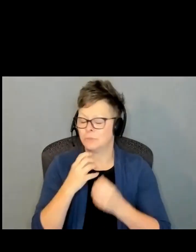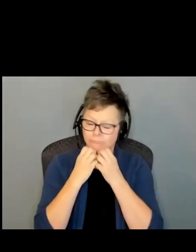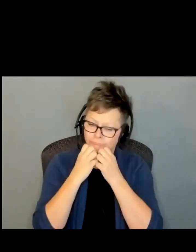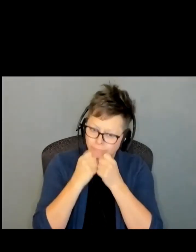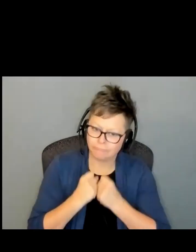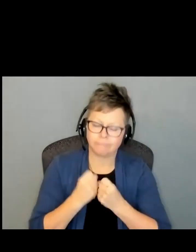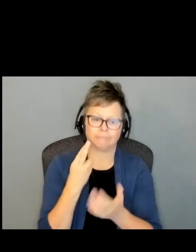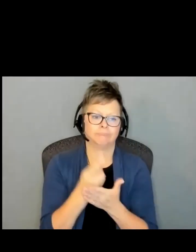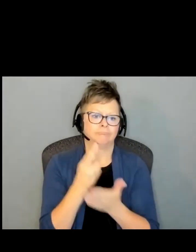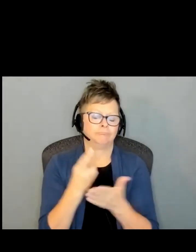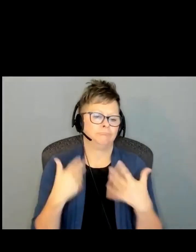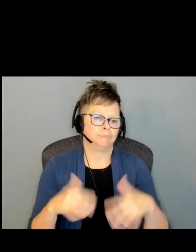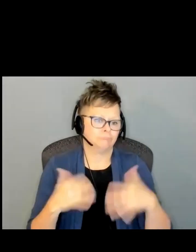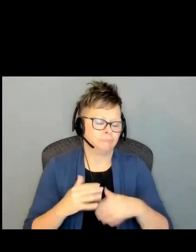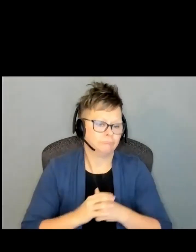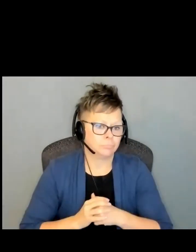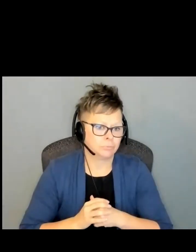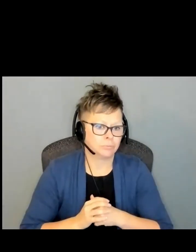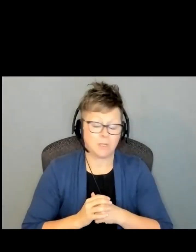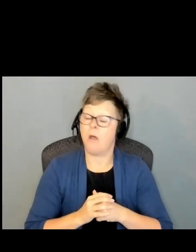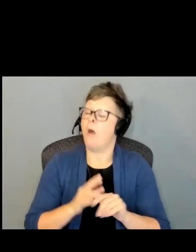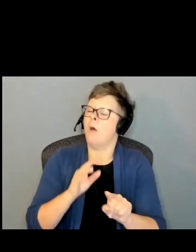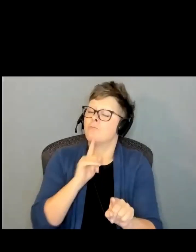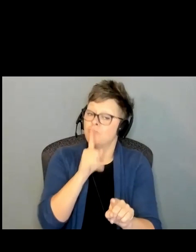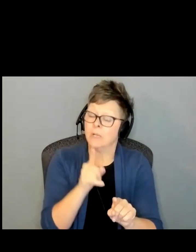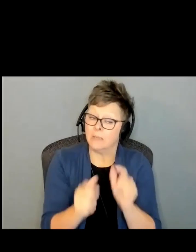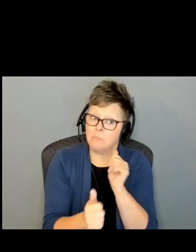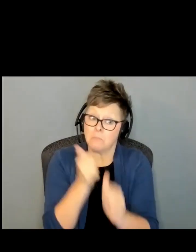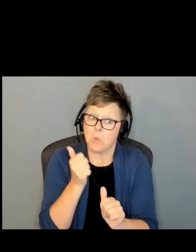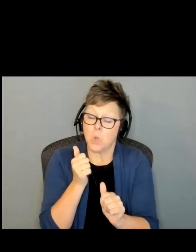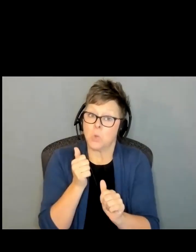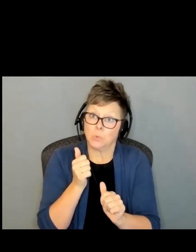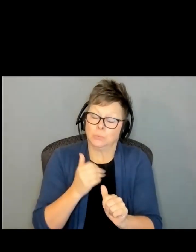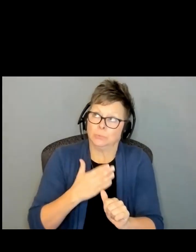especially marginalized committees. And impoverished ones.